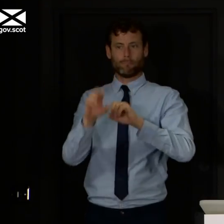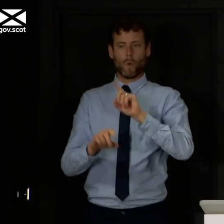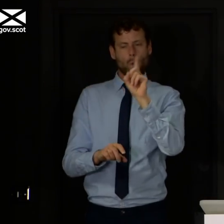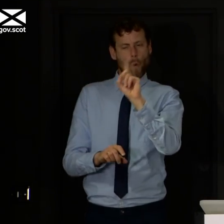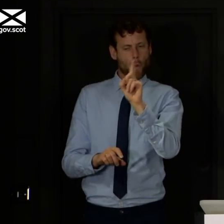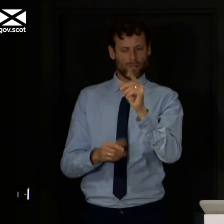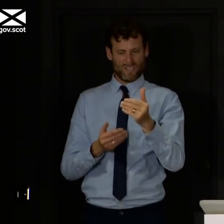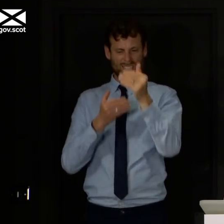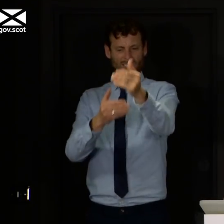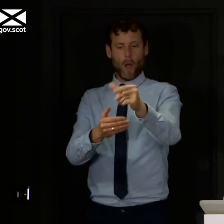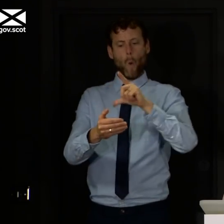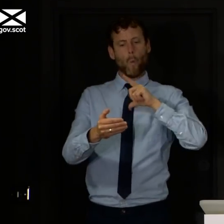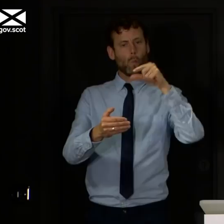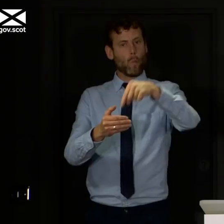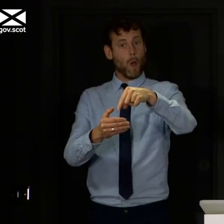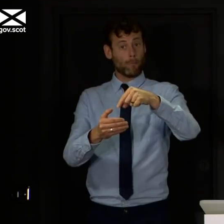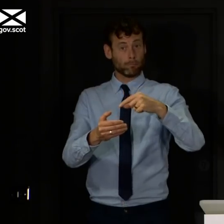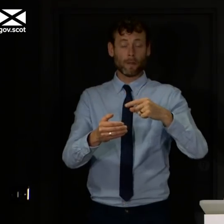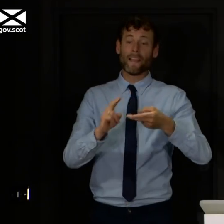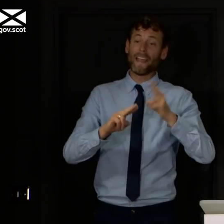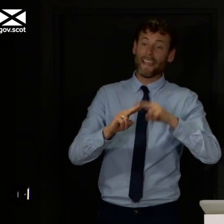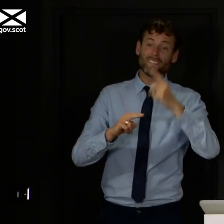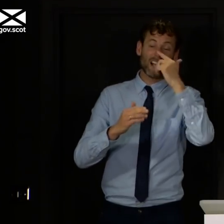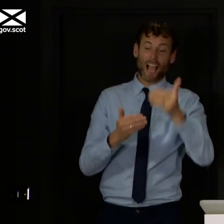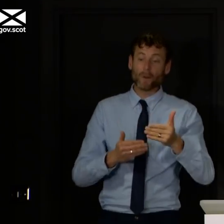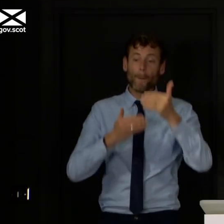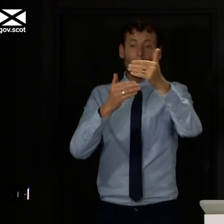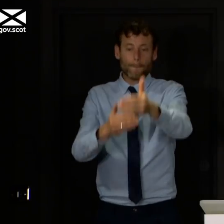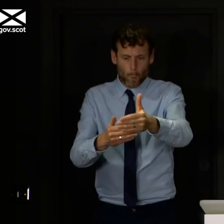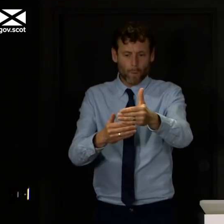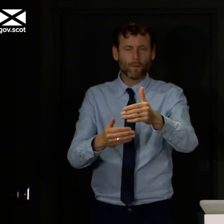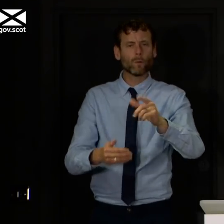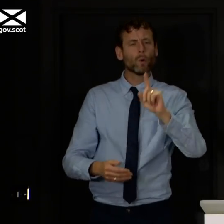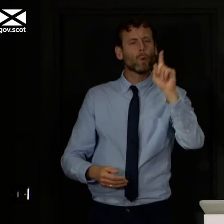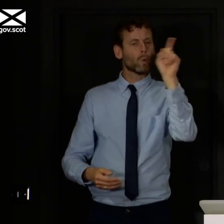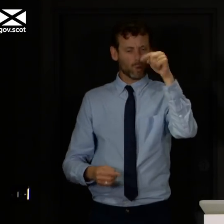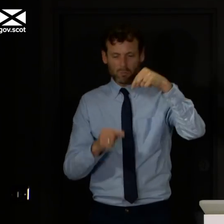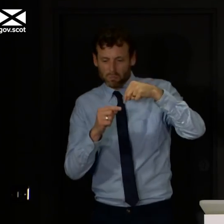we can, and if we can to what extent. And what that means in terms of lifting further